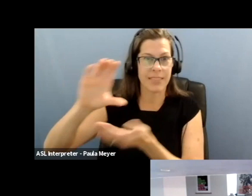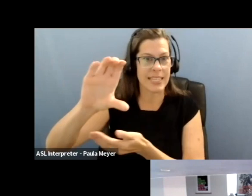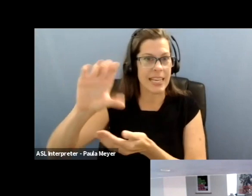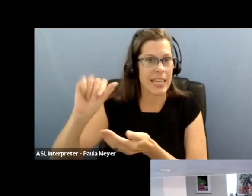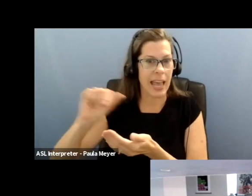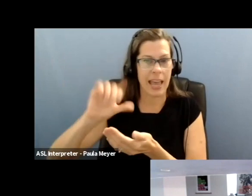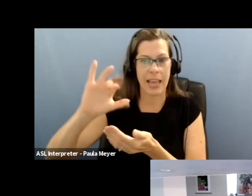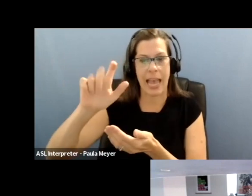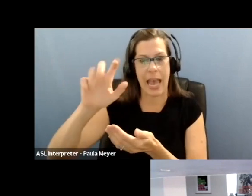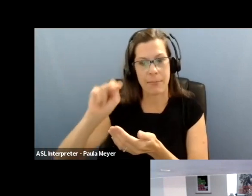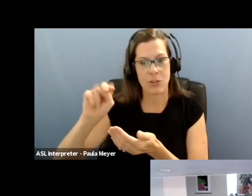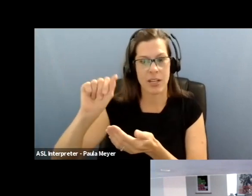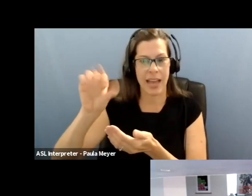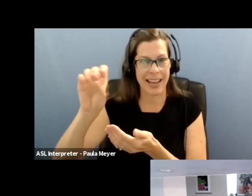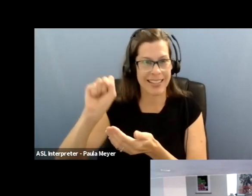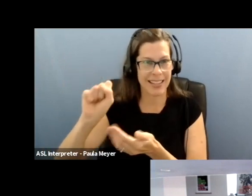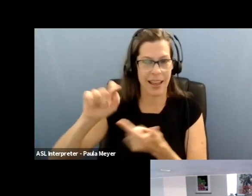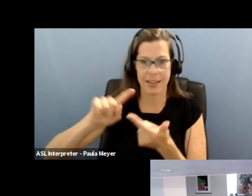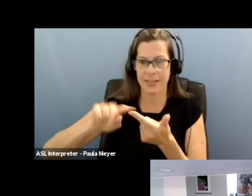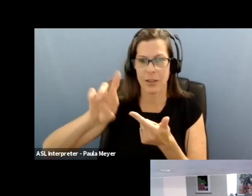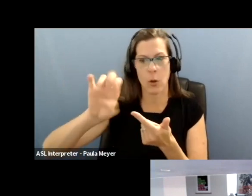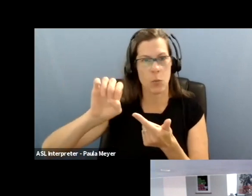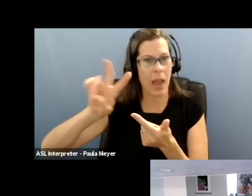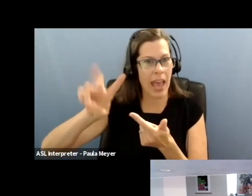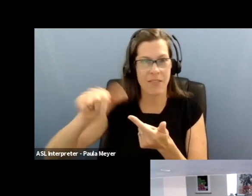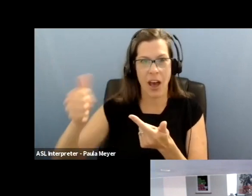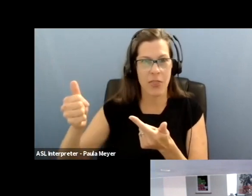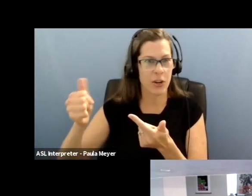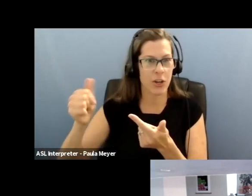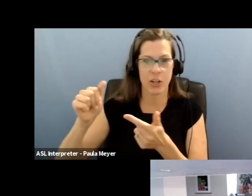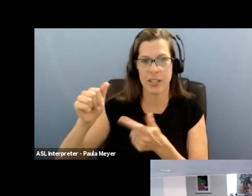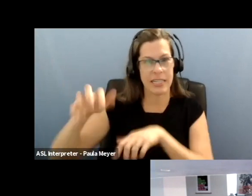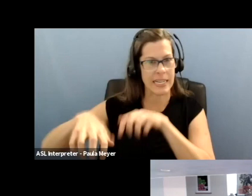Rev, all of those places and many more will caption a video for you,